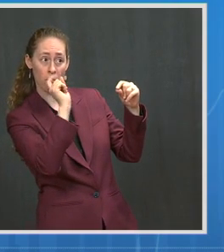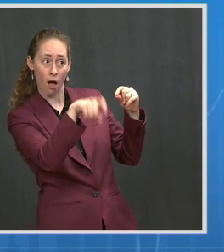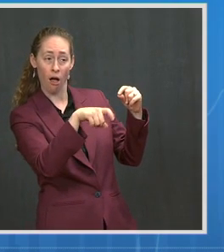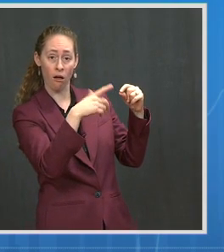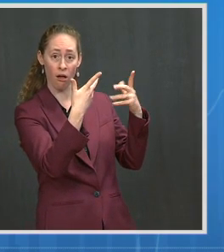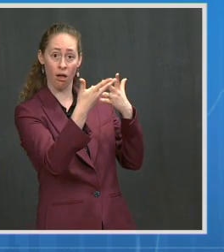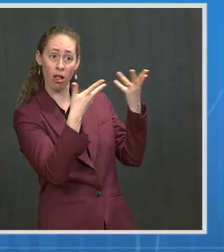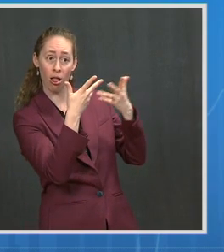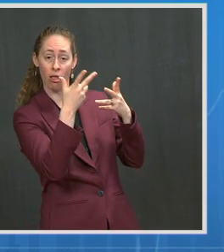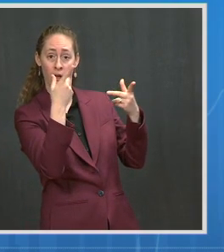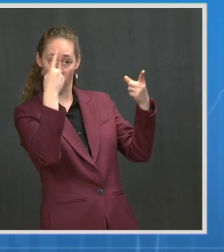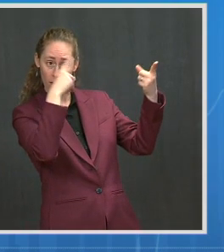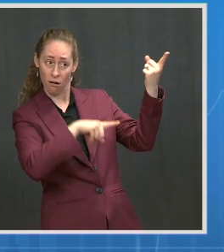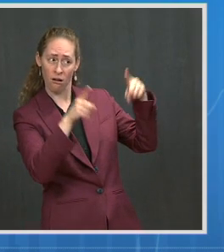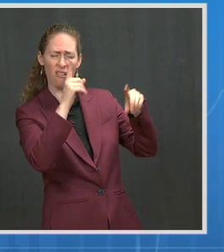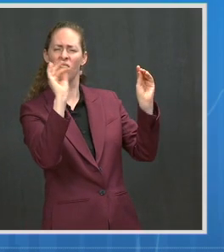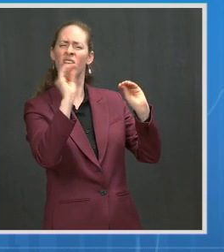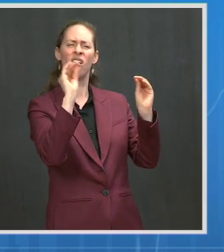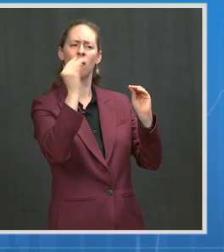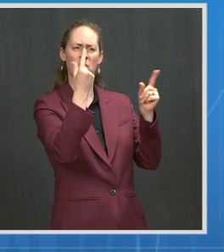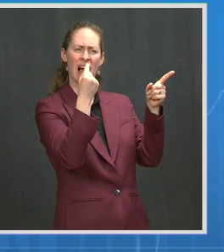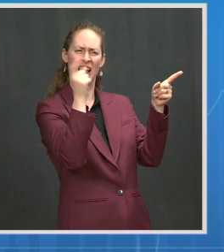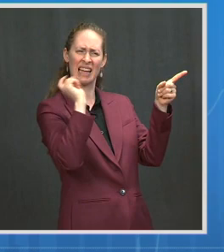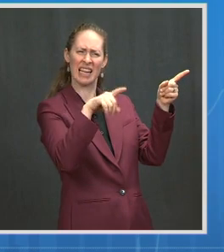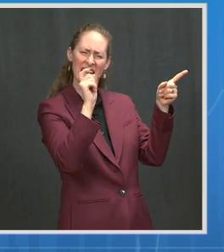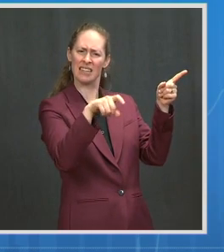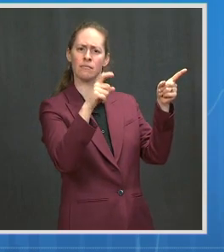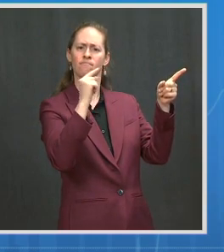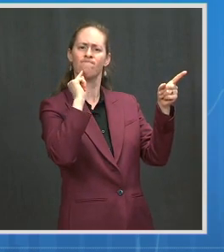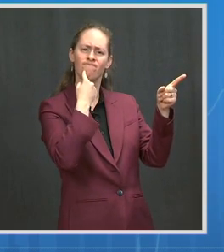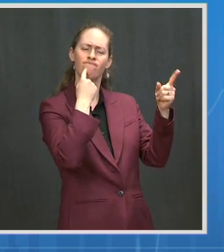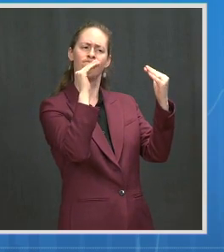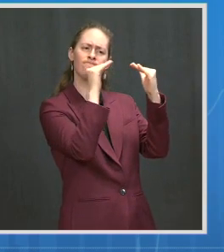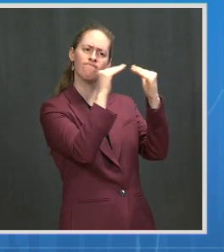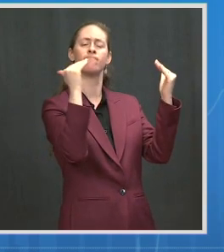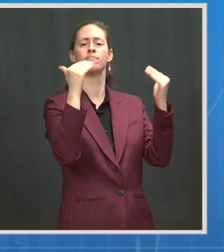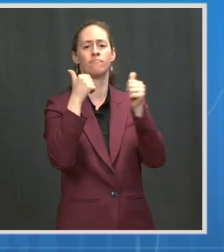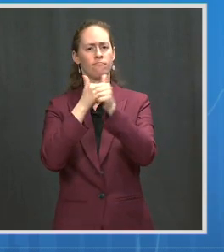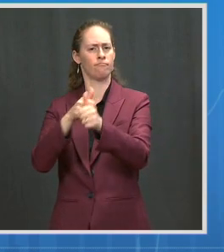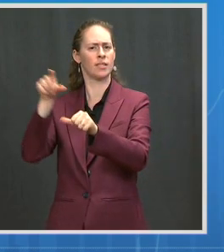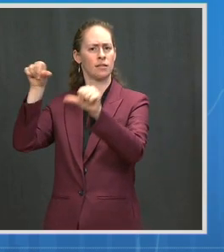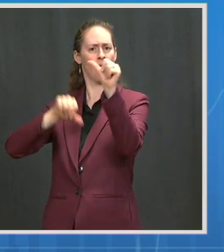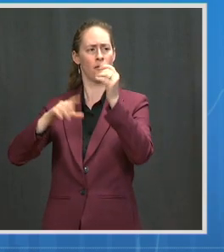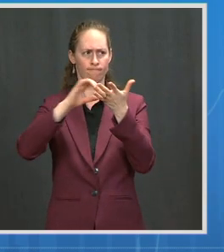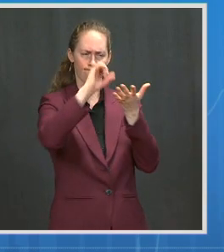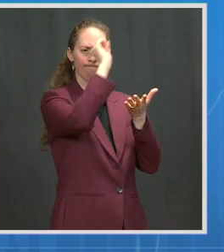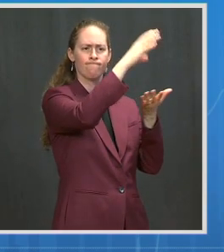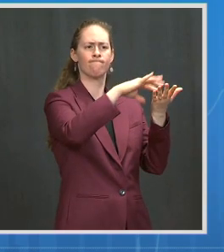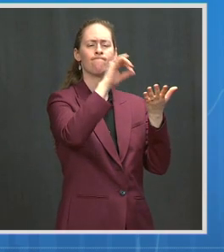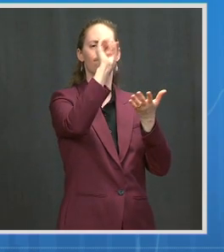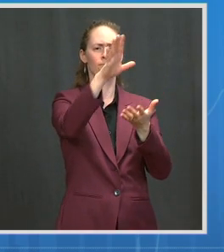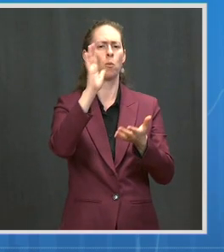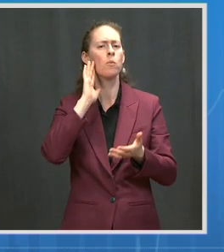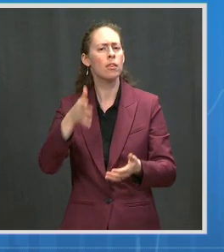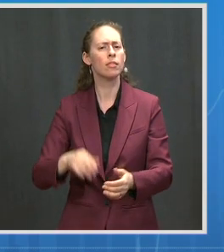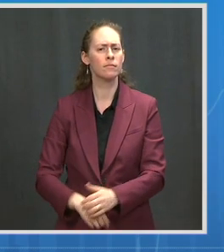and follow the science and public health data. You should be proud of not only the progress we are making,